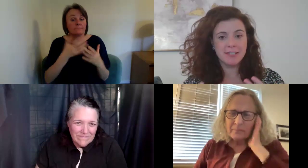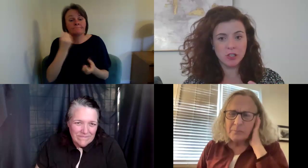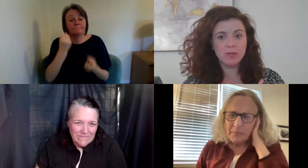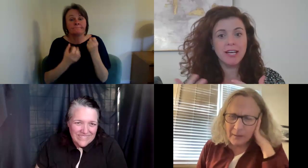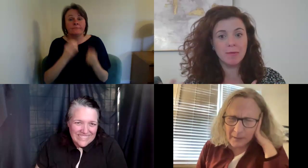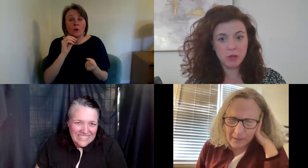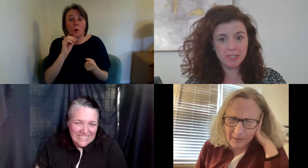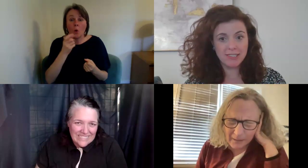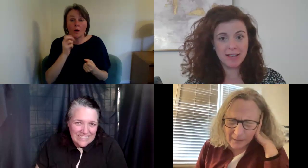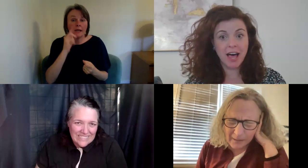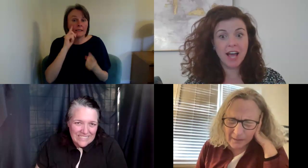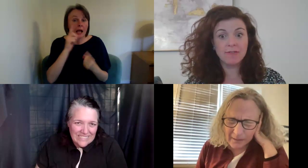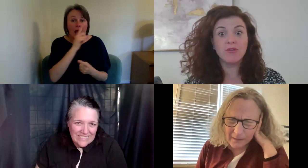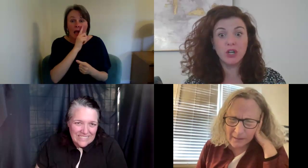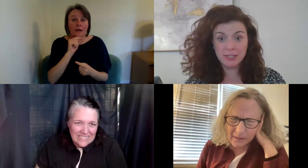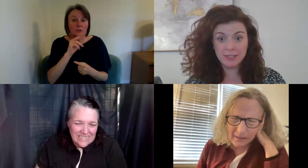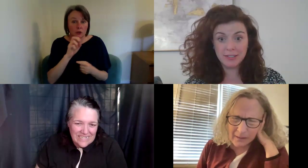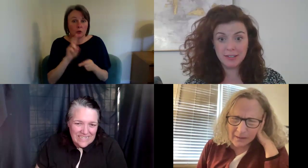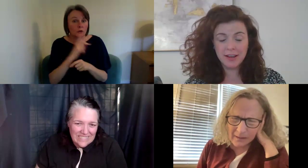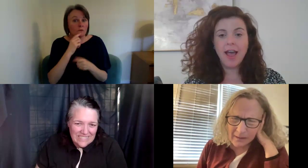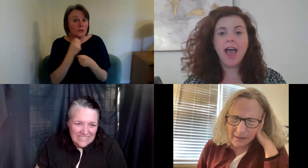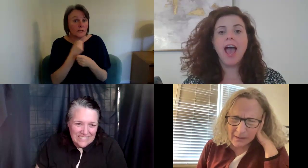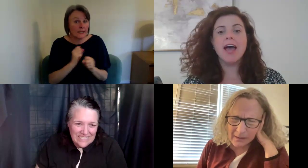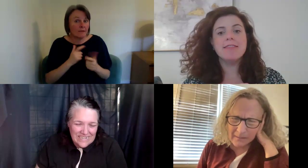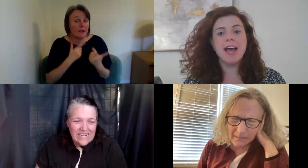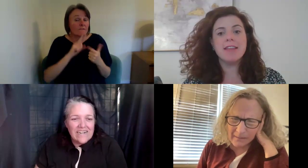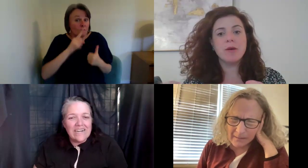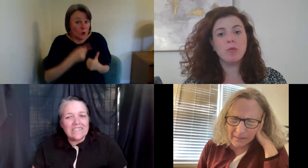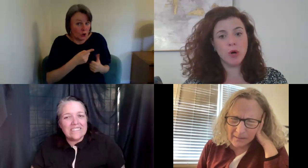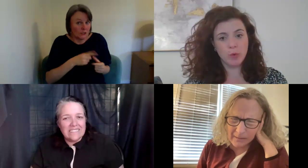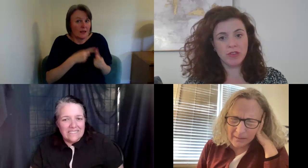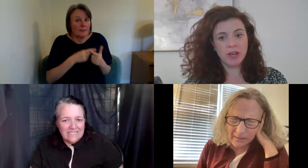eyes and tissues that can be used to save lives first. And then they would work with